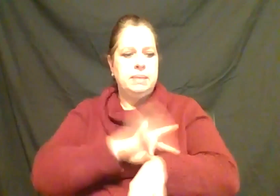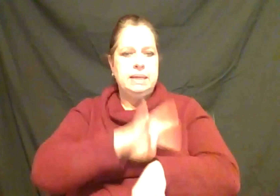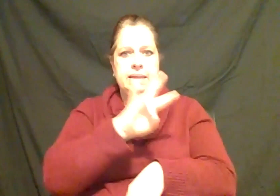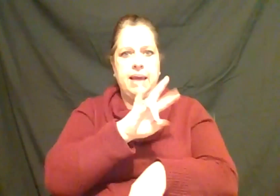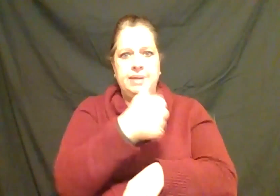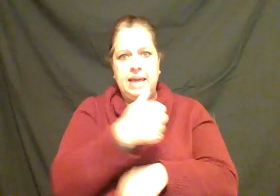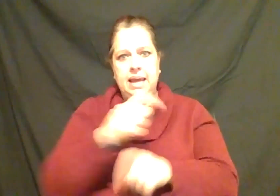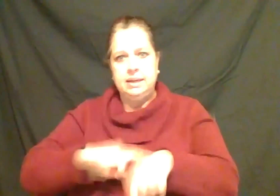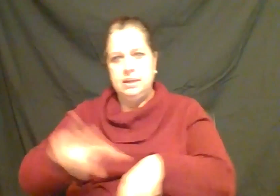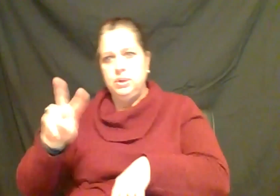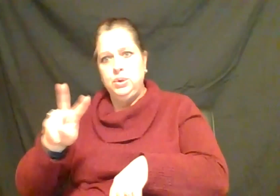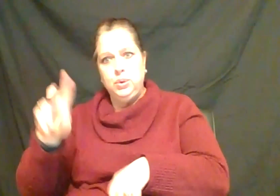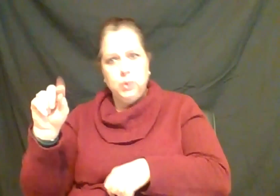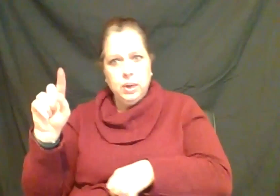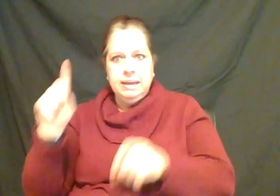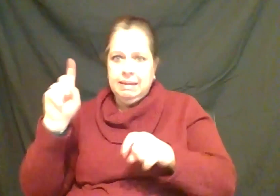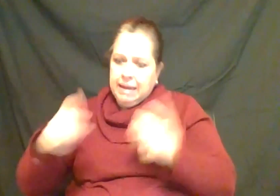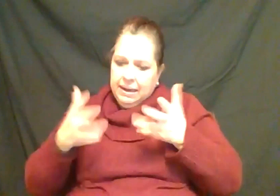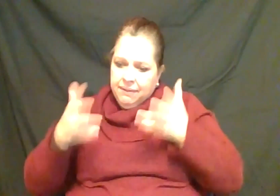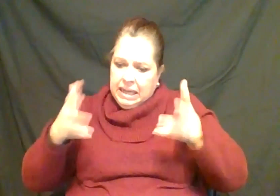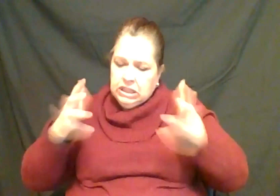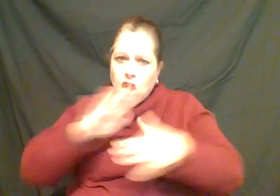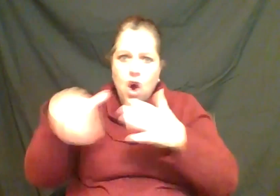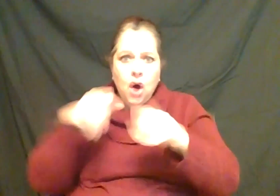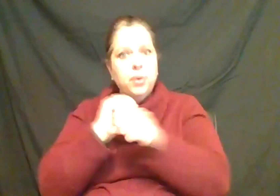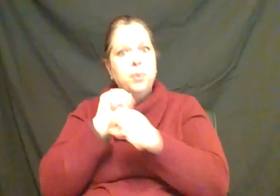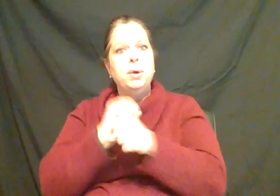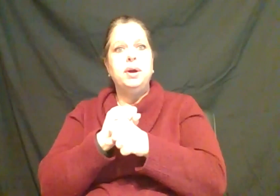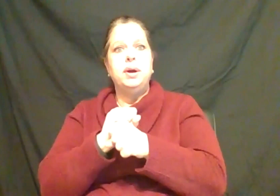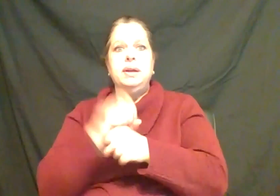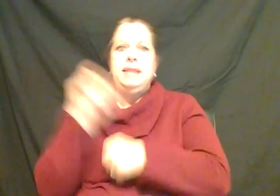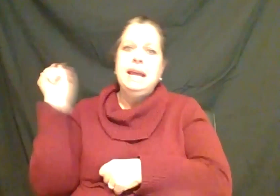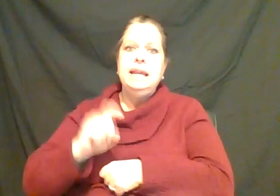have to get their course work done and they need and value that opportunity to have that academic